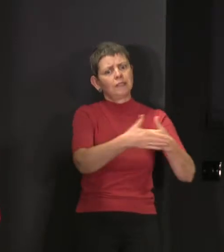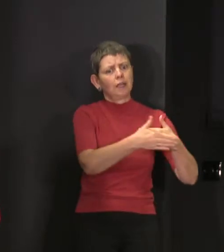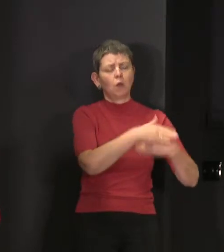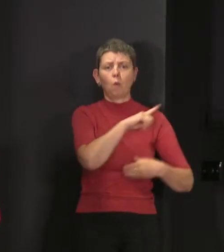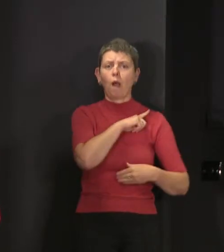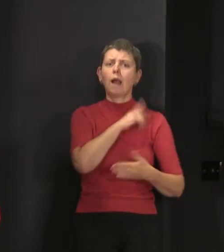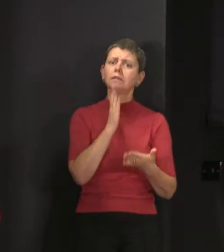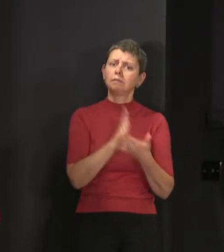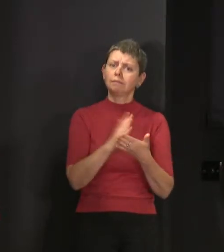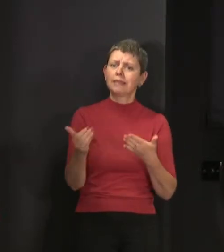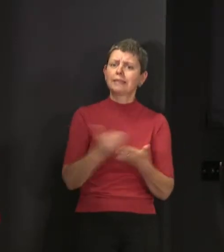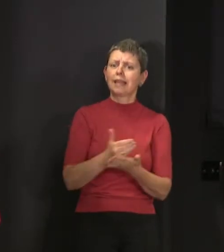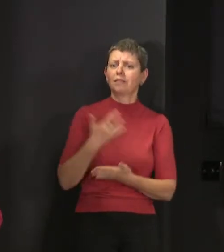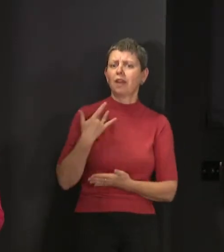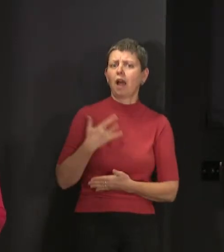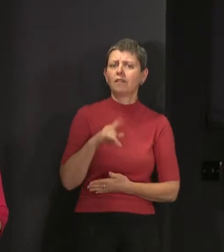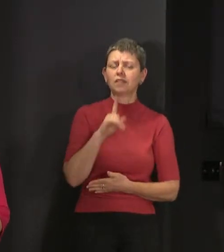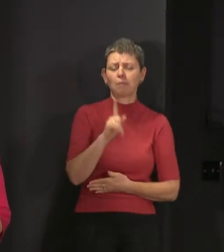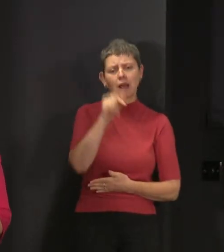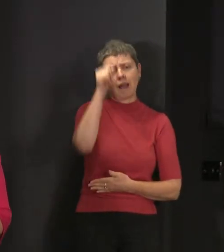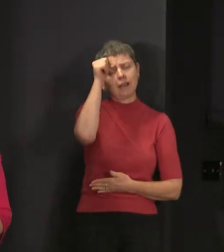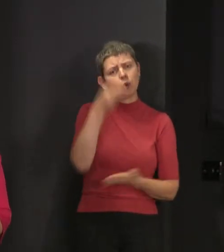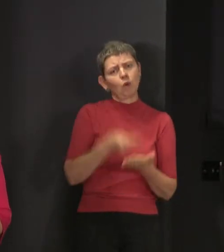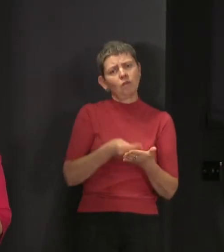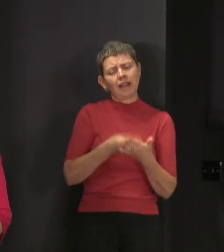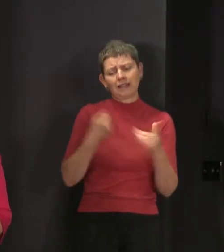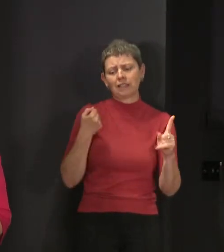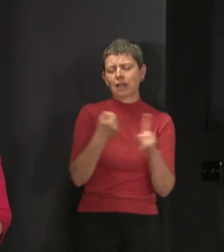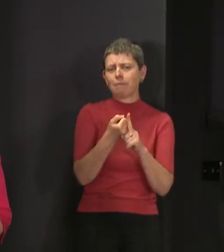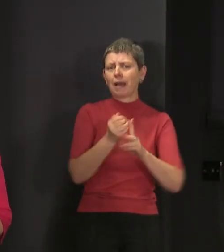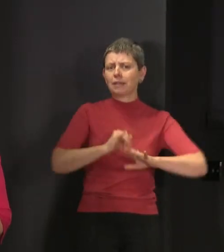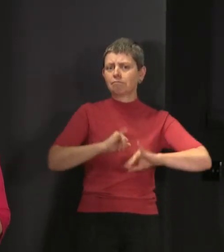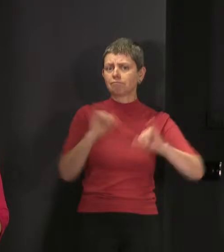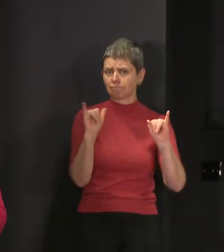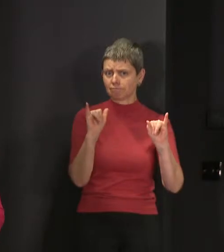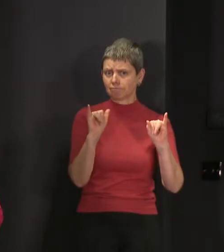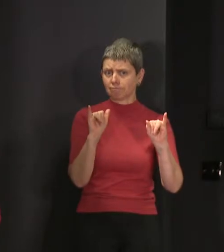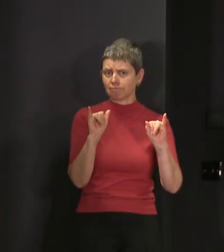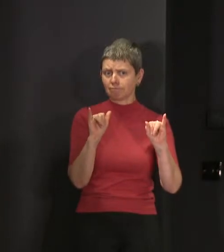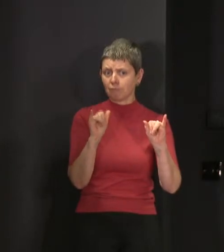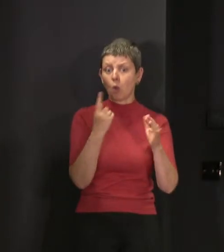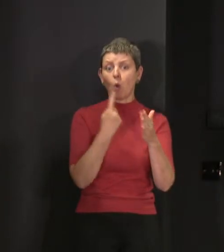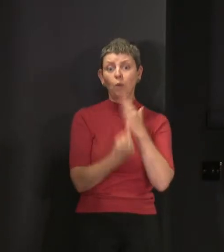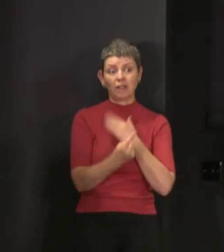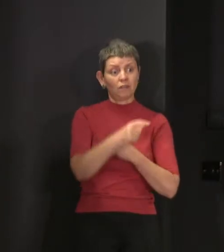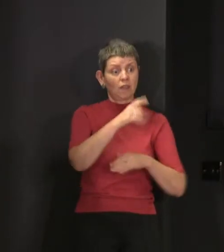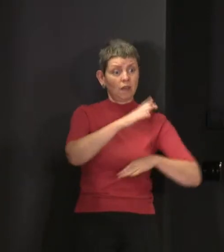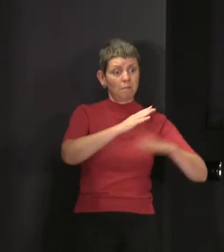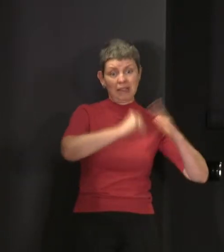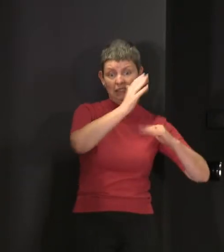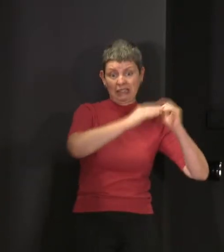know the financial impact has been severe not just for the venue's but also for the freelancers who work alongside